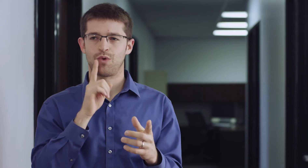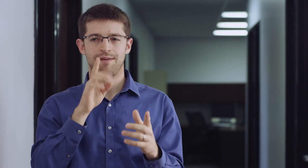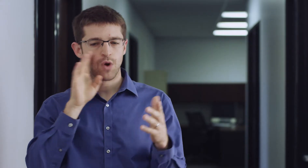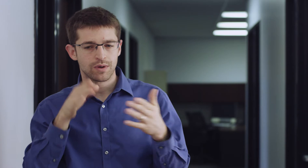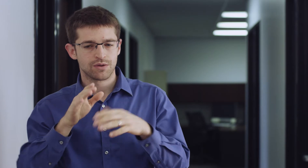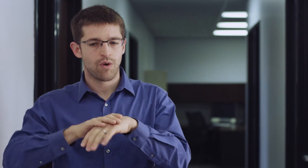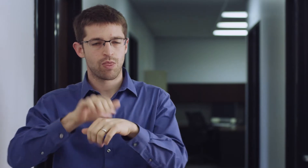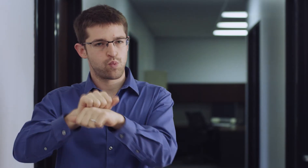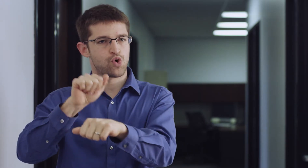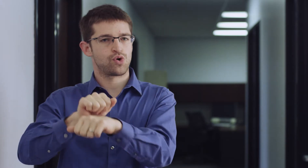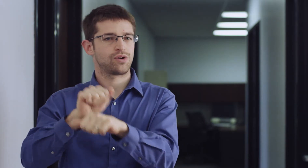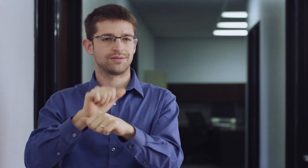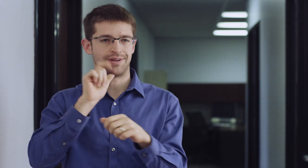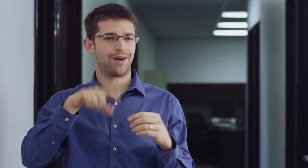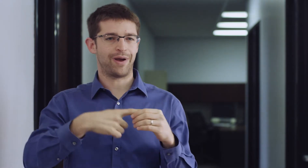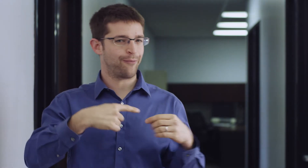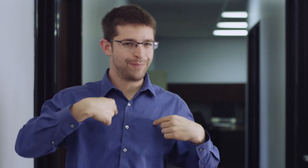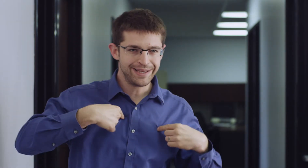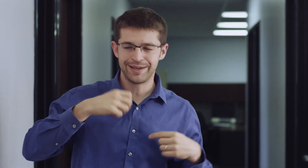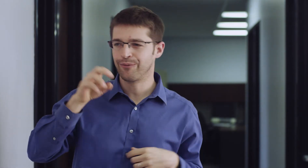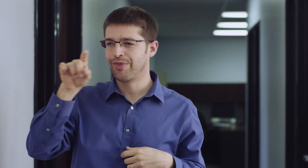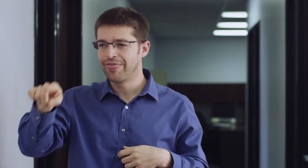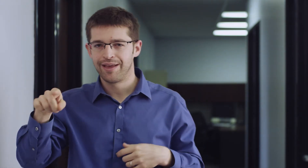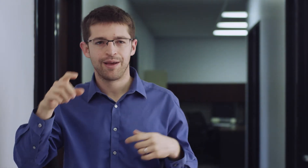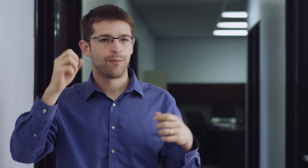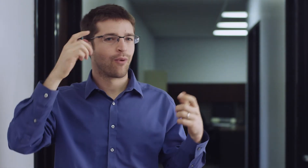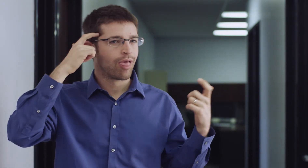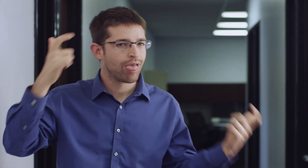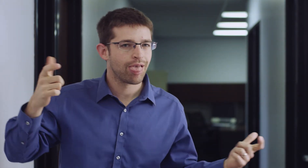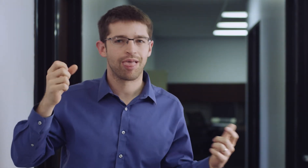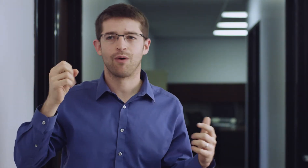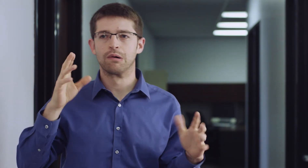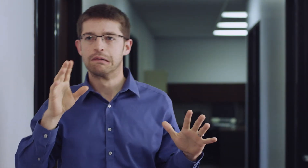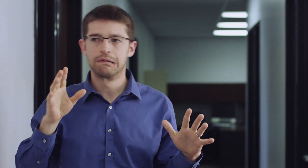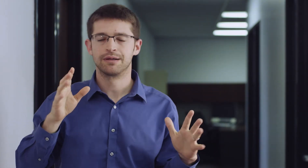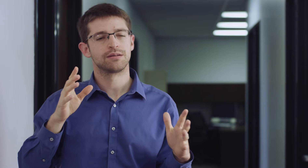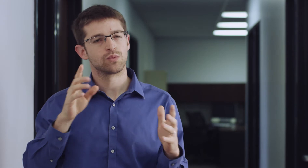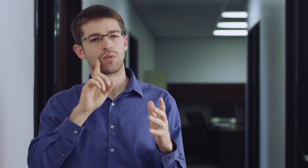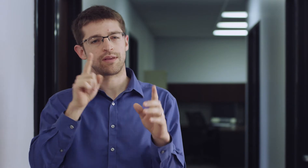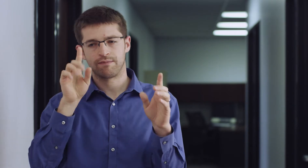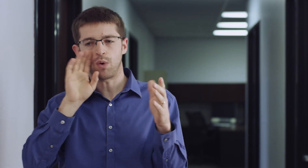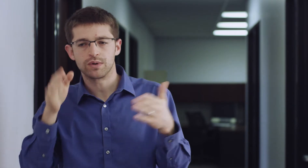It's really about focusing on the work. It's not about me, and not about being presumptuous.